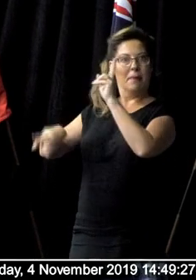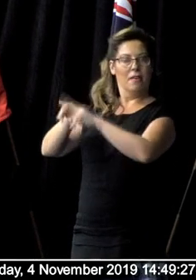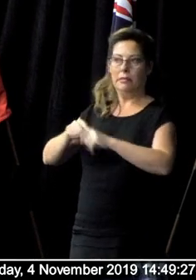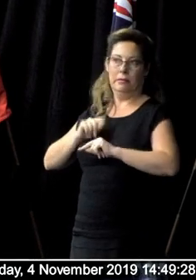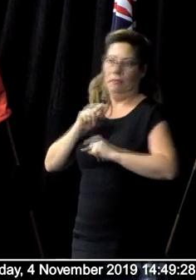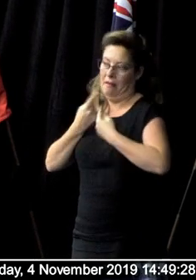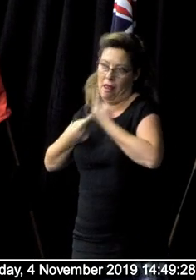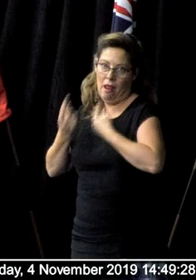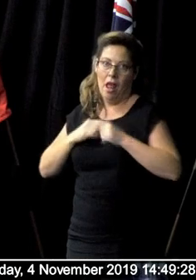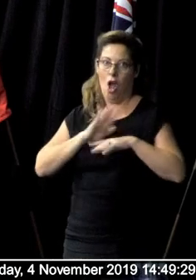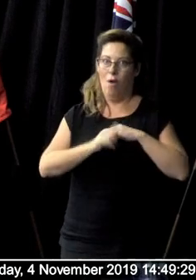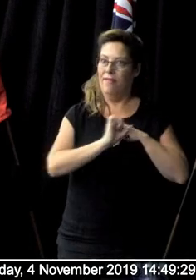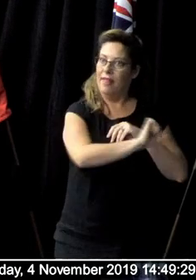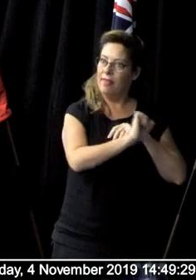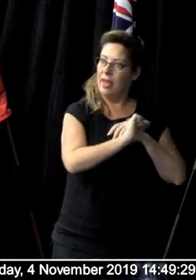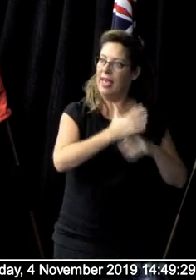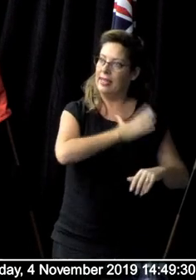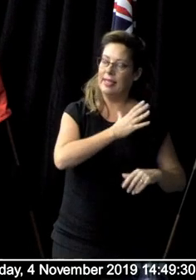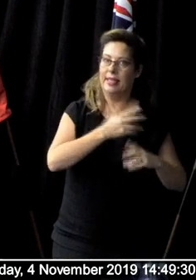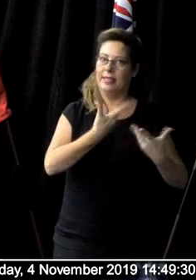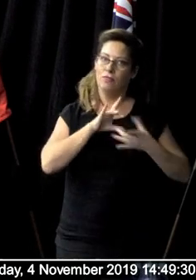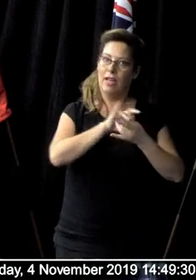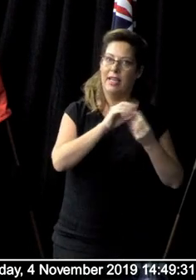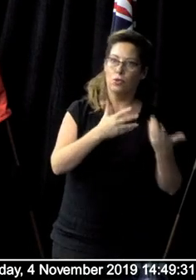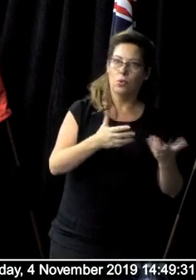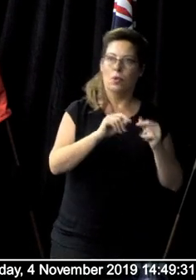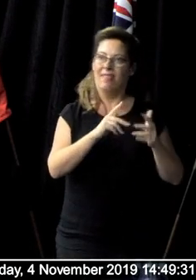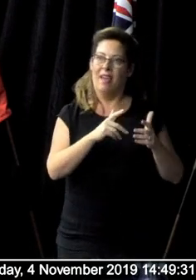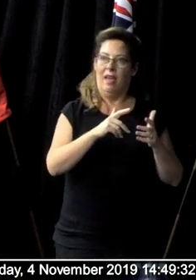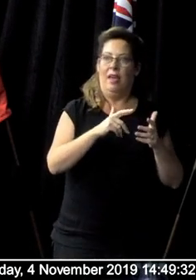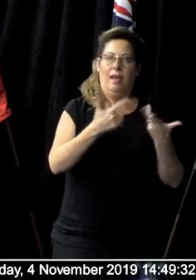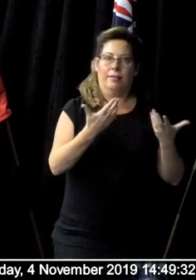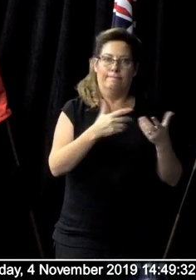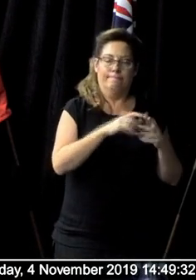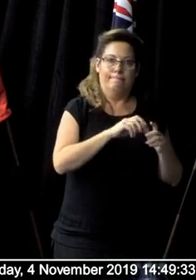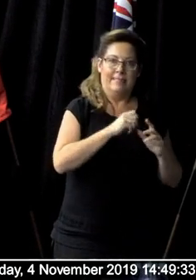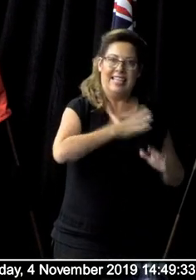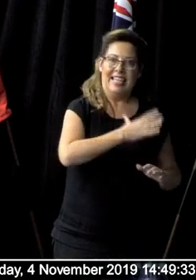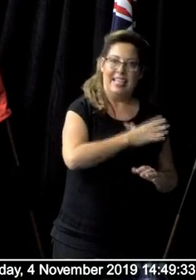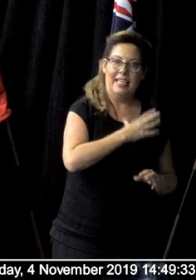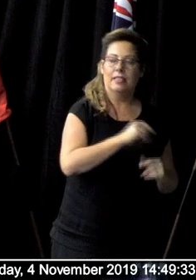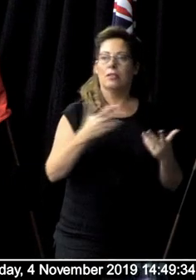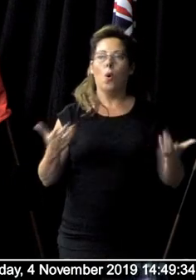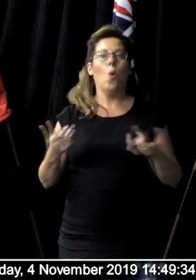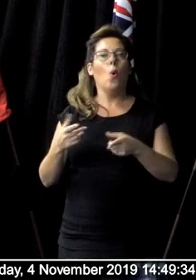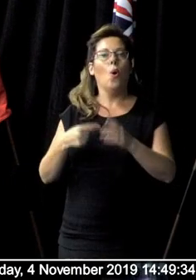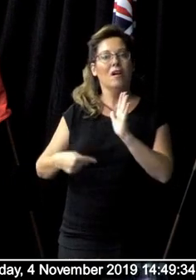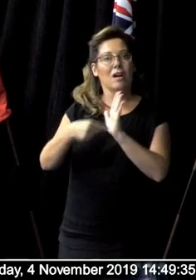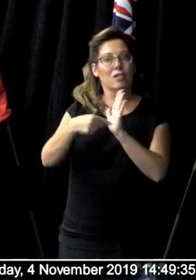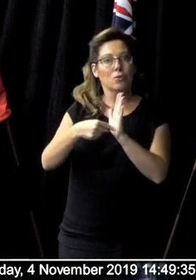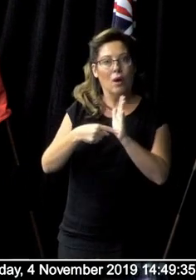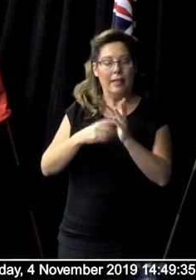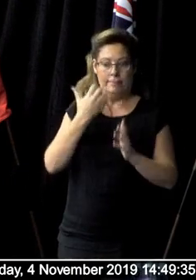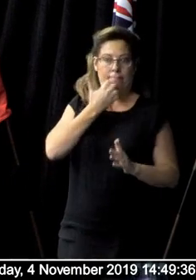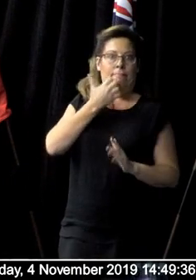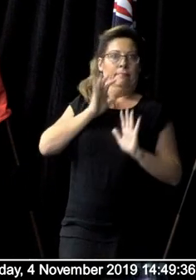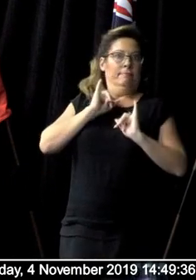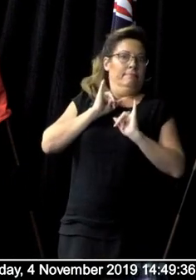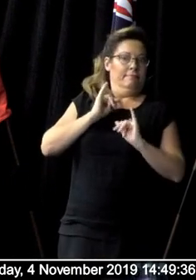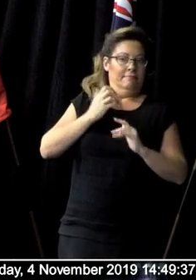Toileting accidents treated – you know, I guess highlighted in front of peers.